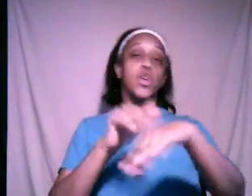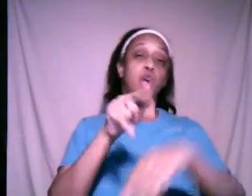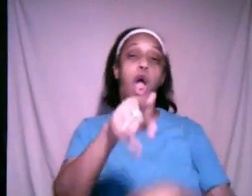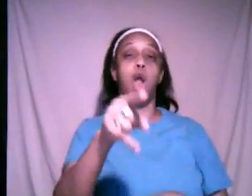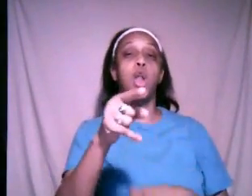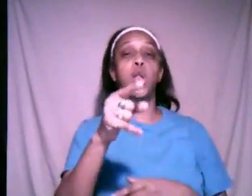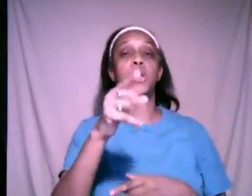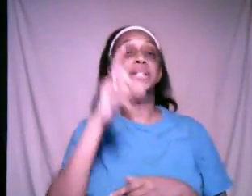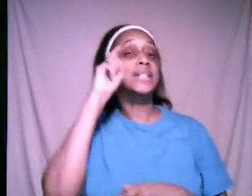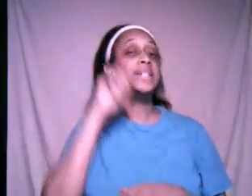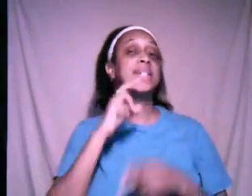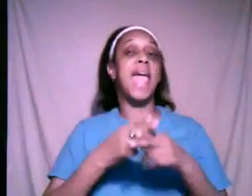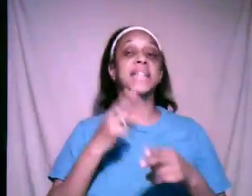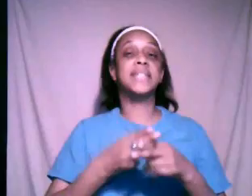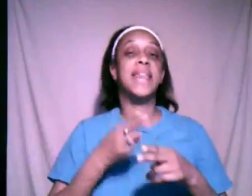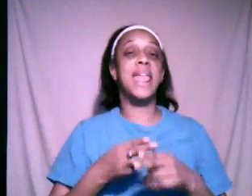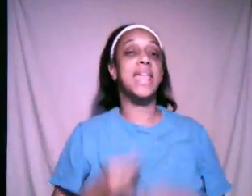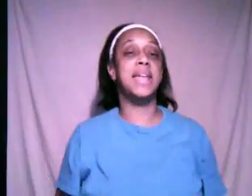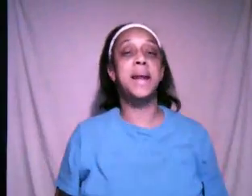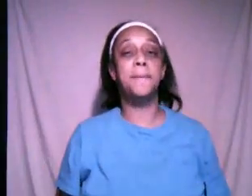calls you sexual names.